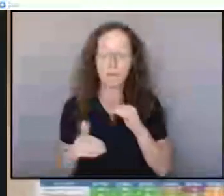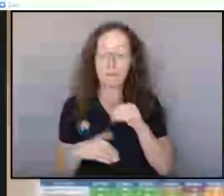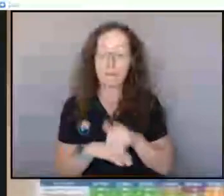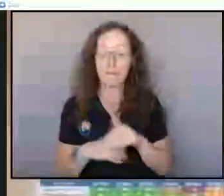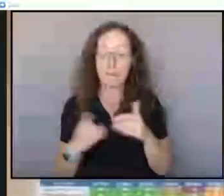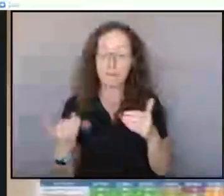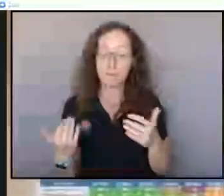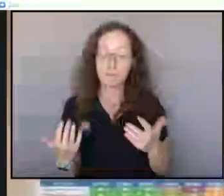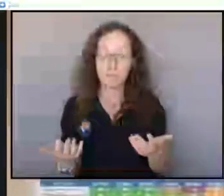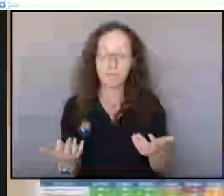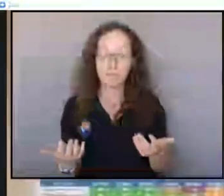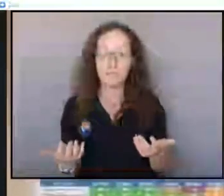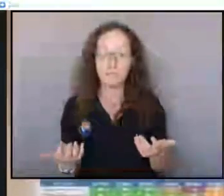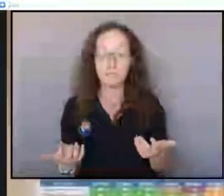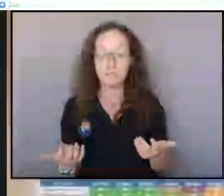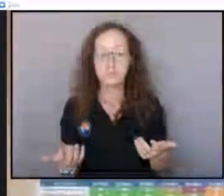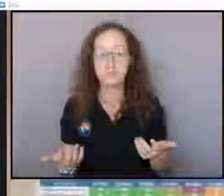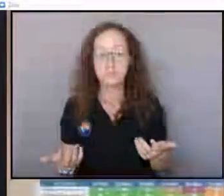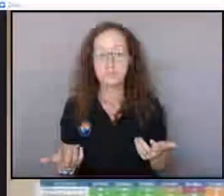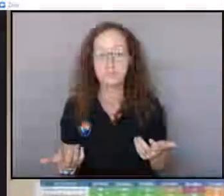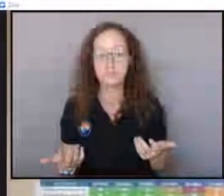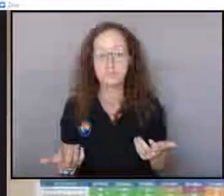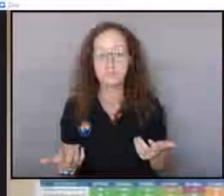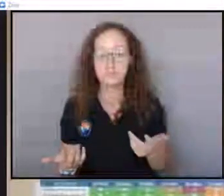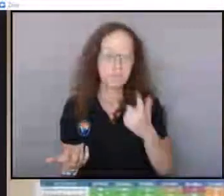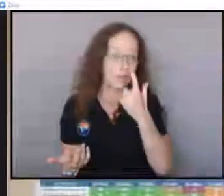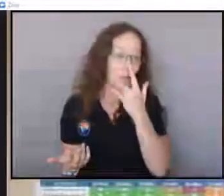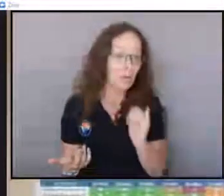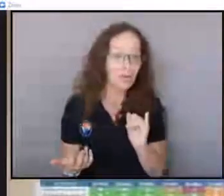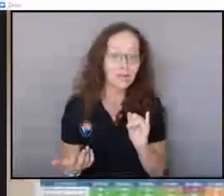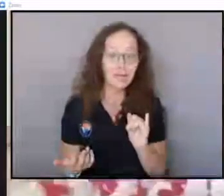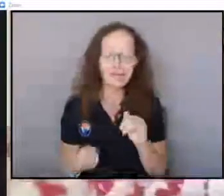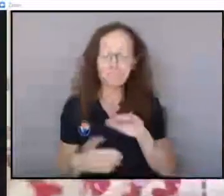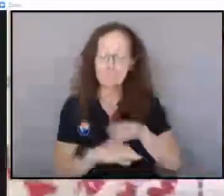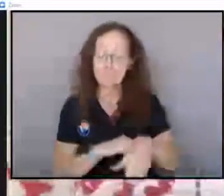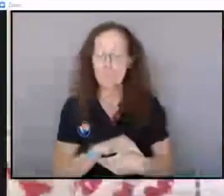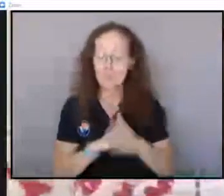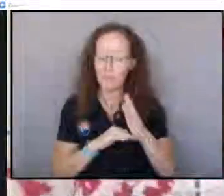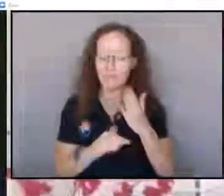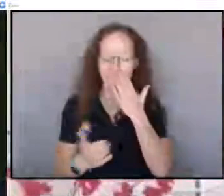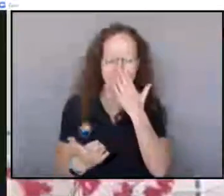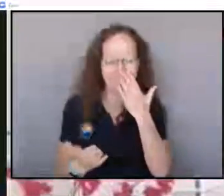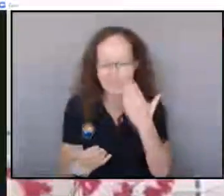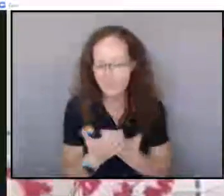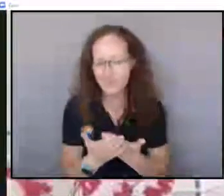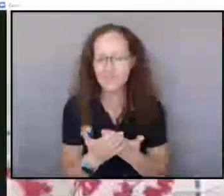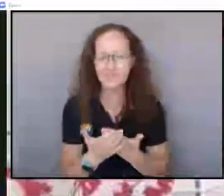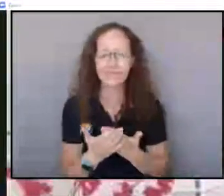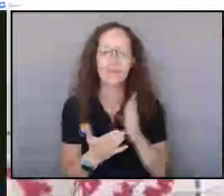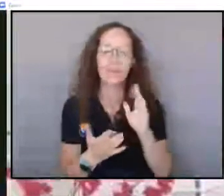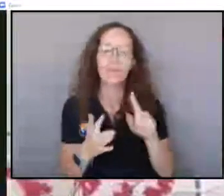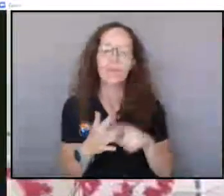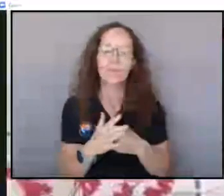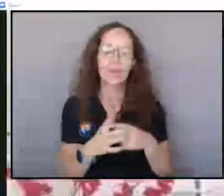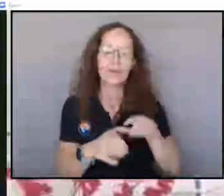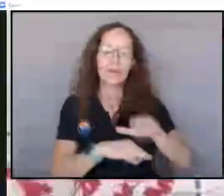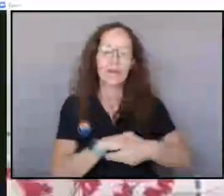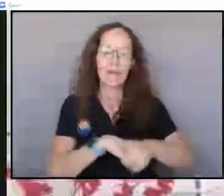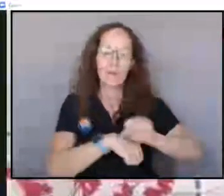WE ARE GOING TO START REDUCING OUR NIGHT SHIFT STAFFING, BUT WE'LL MAINTAIN A MINIMAL PRESENCE. END OF REPORT.